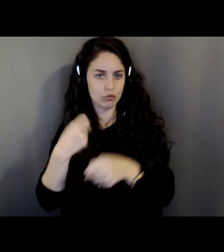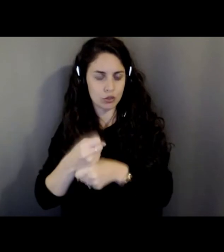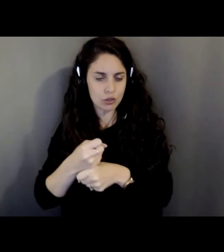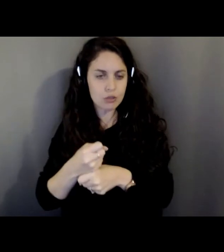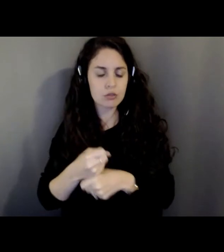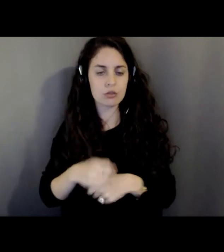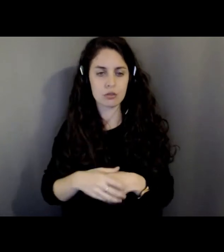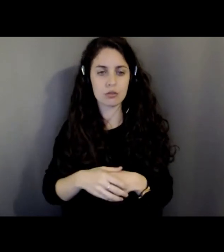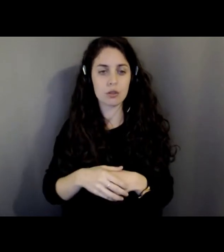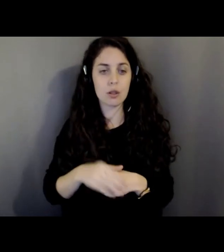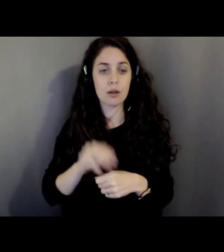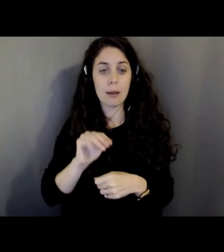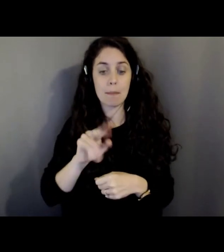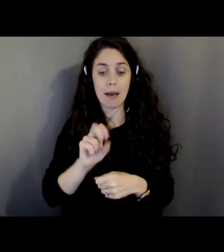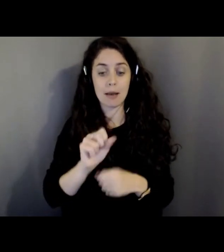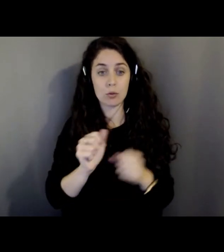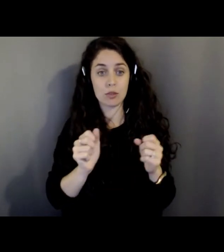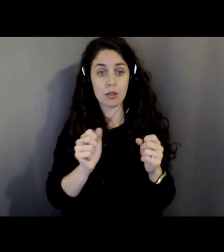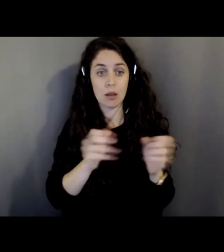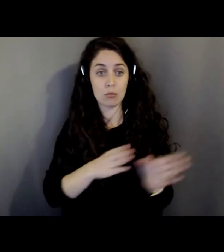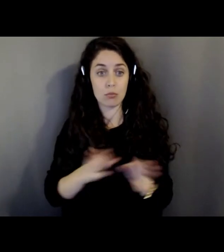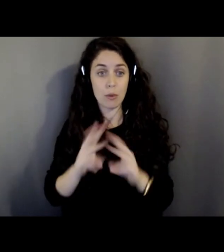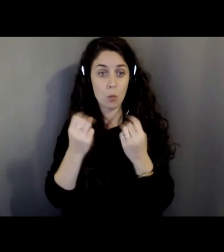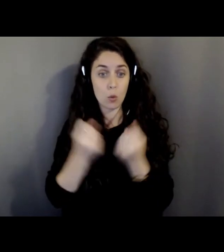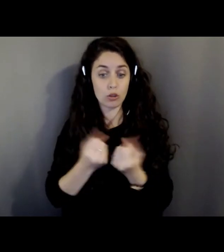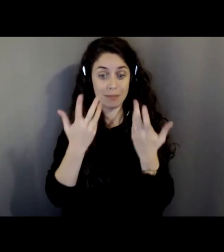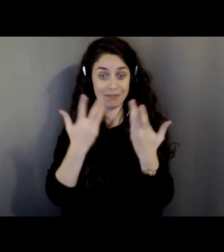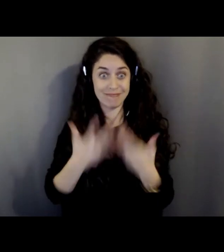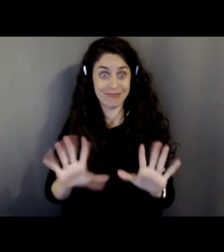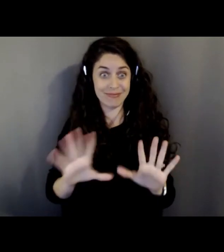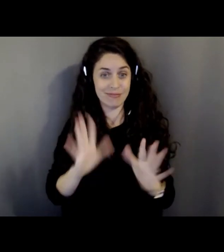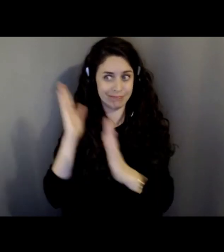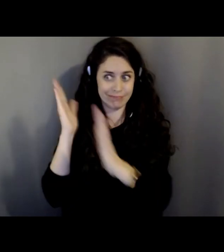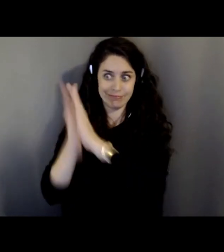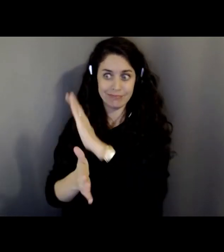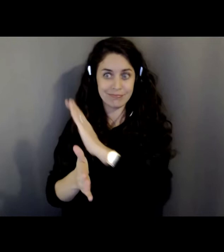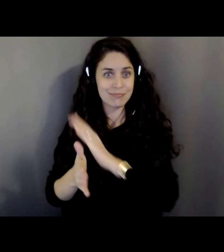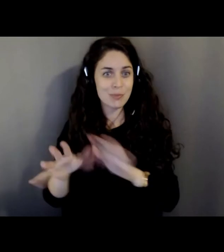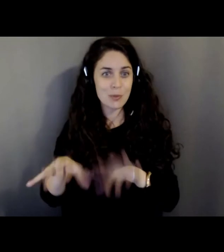the MIUSA prep and go straight to their host families and host schools. And we've also